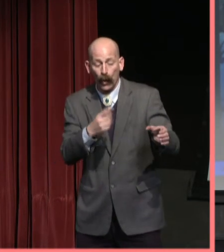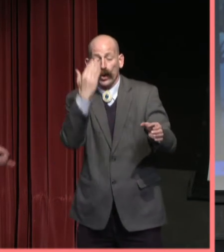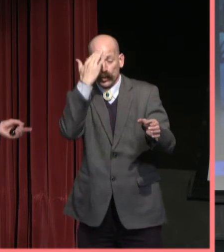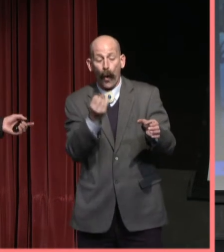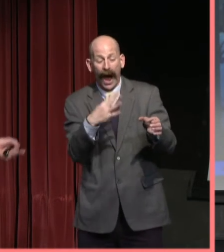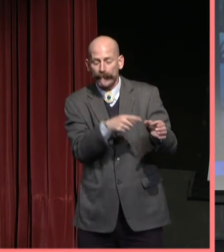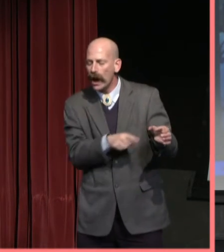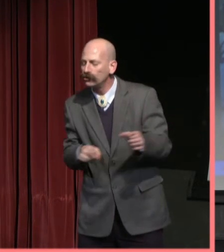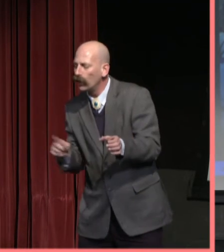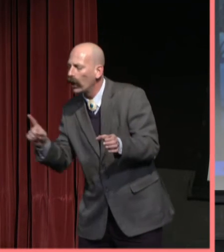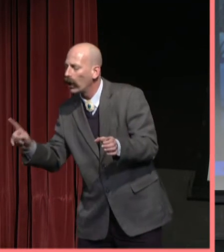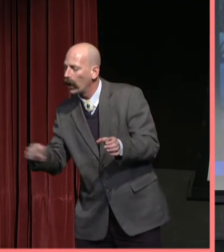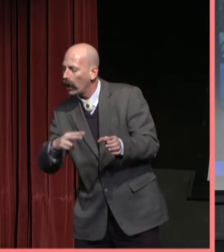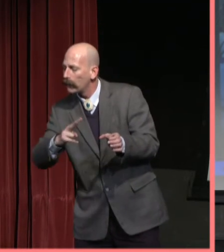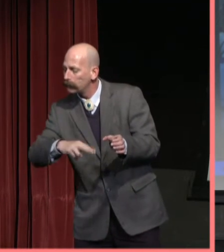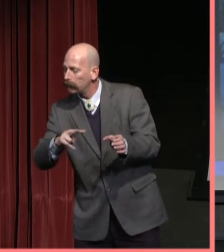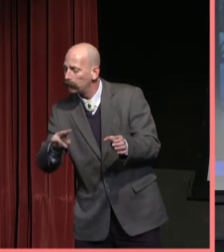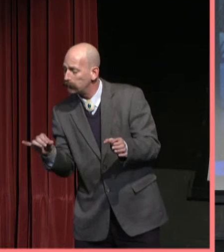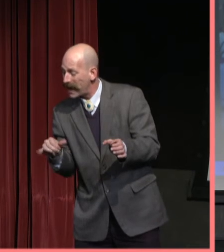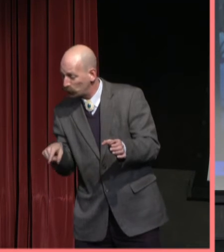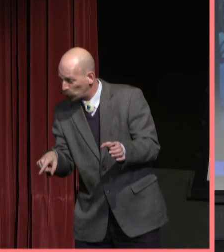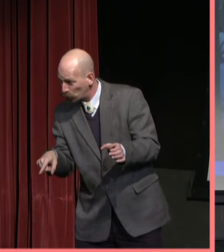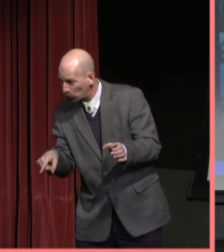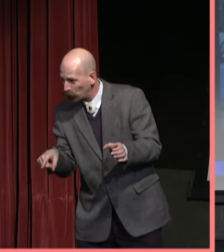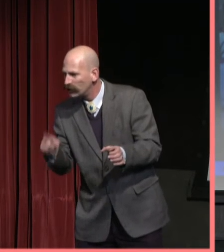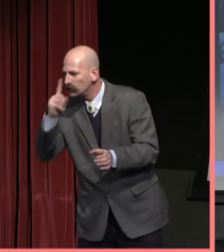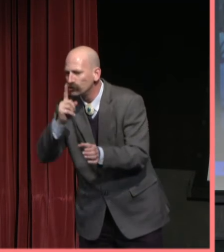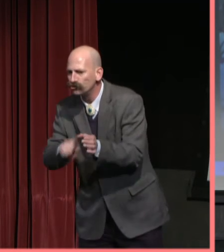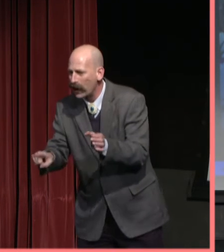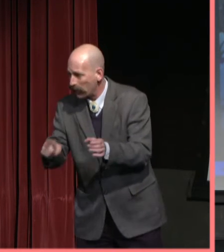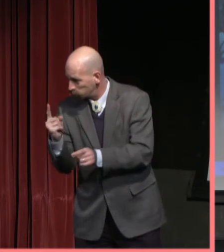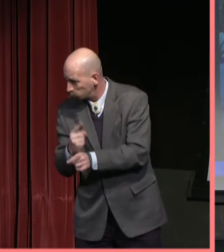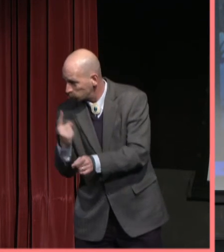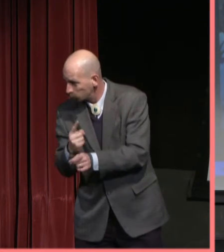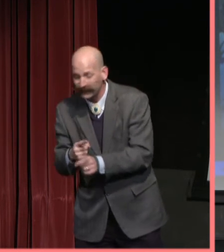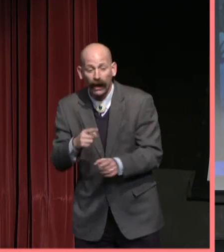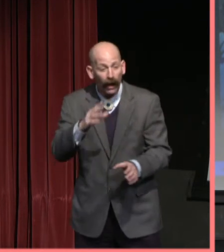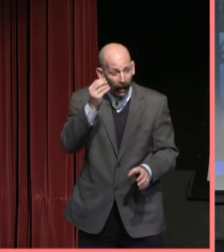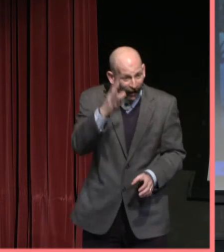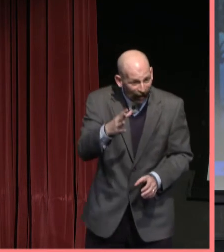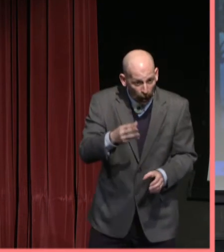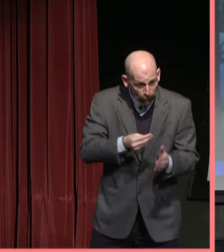This is where we make those calibration gases, because you cannot buy them from any commercial company,